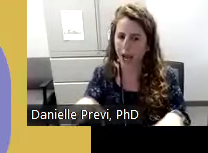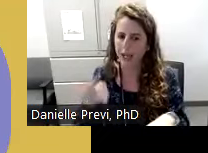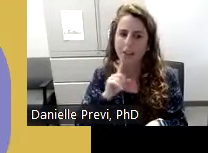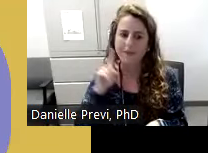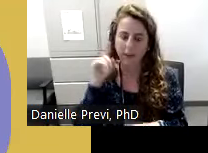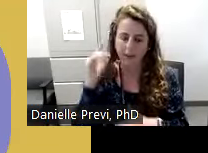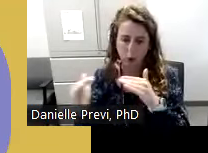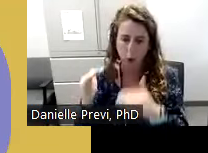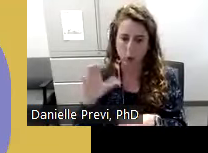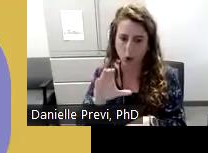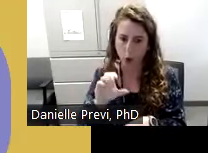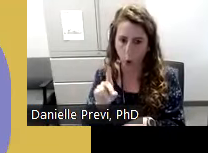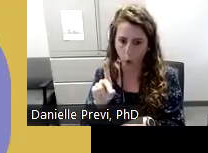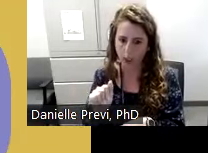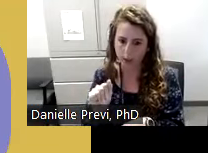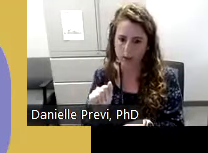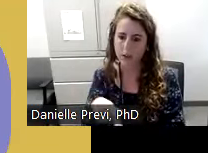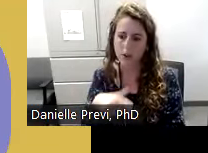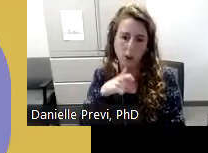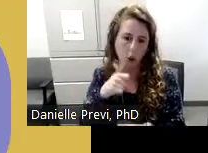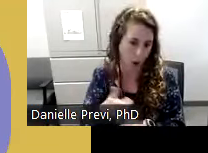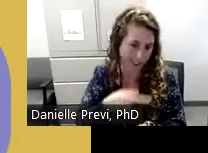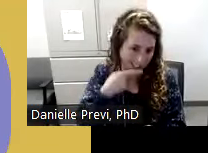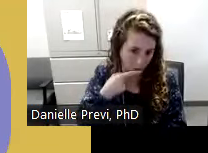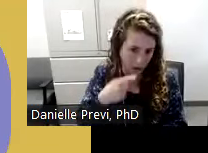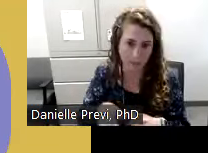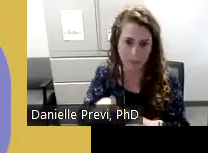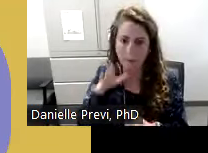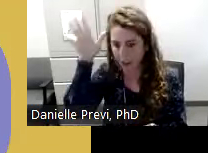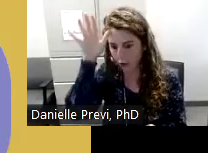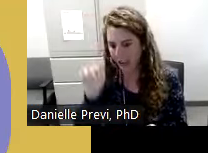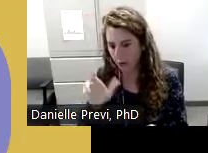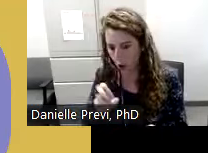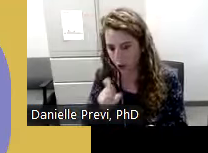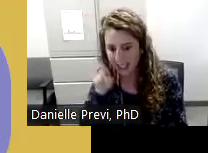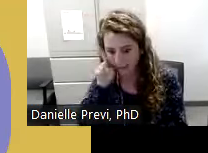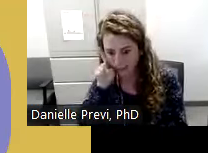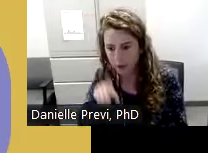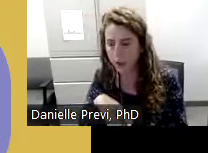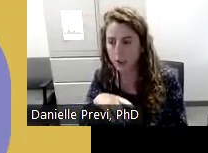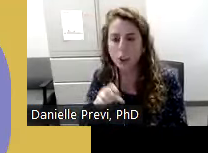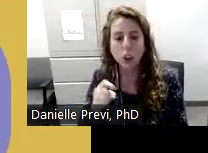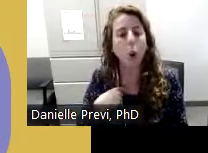Another term you might see is Children of Deaf Adults which is abbreviated CODA. These are